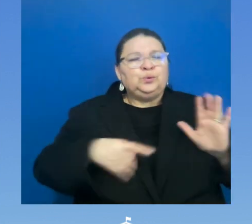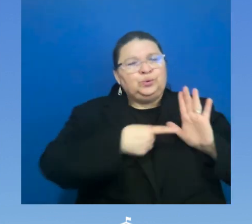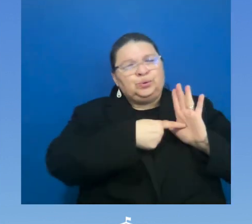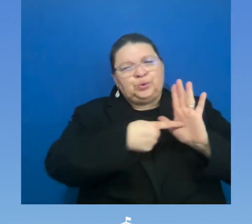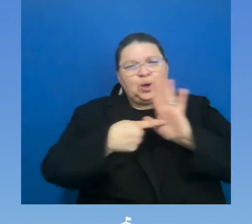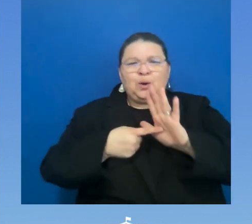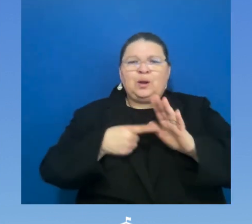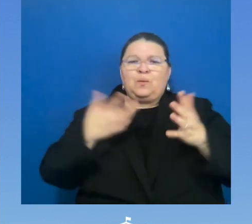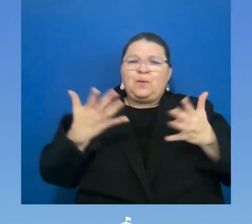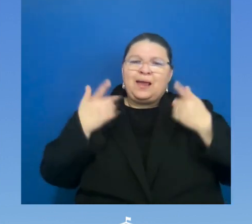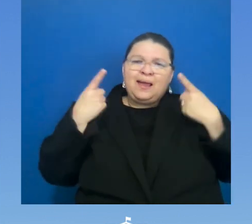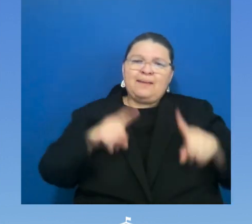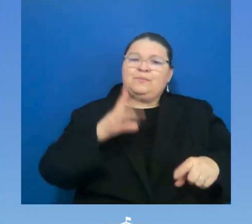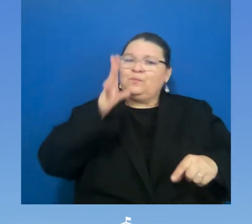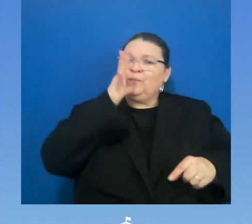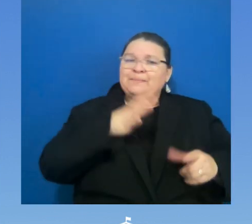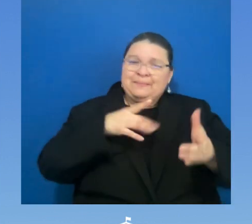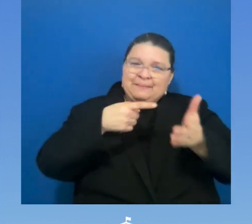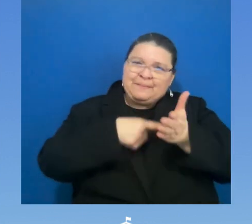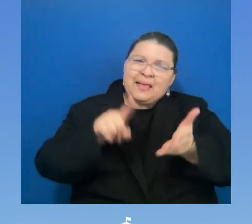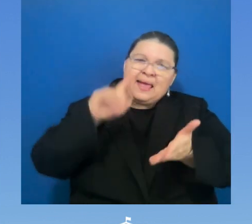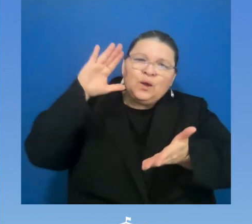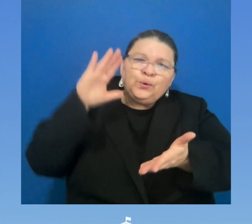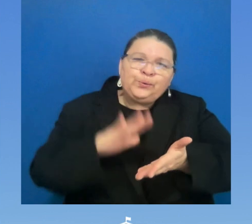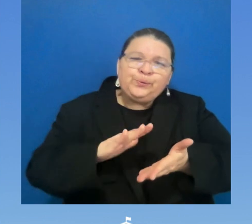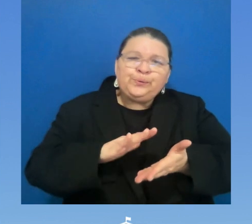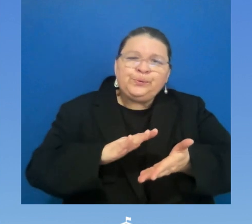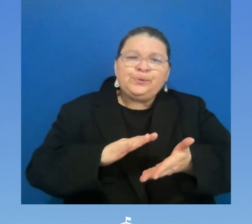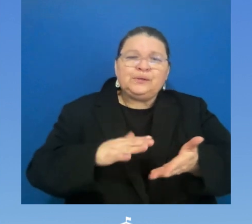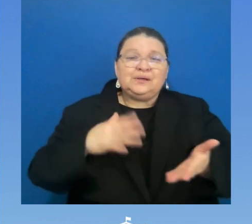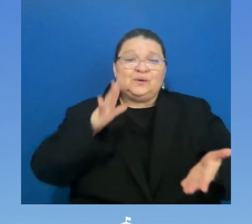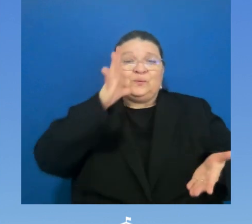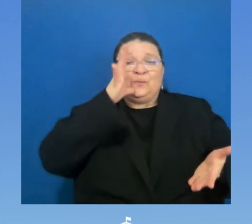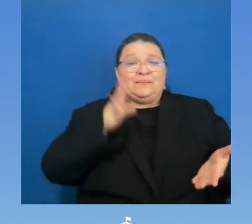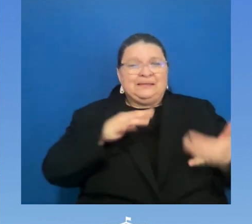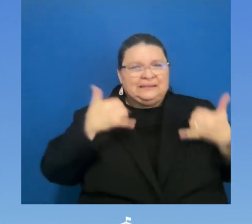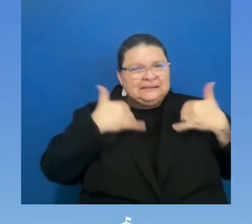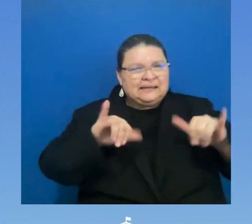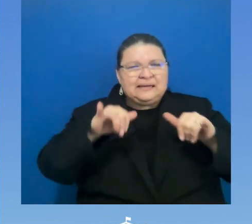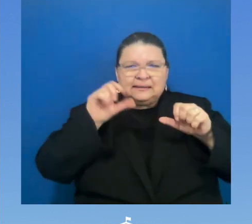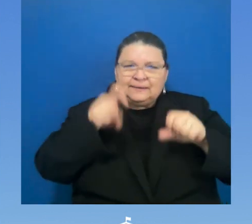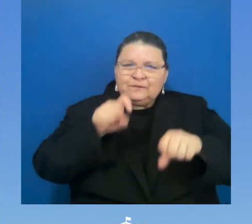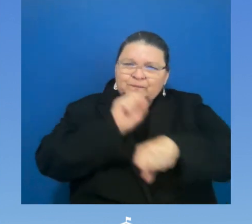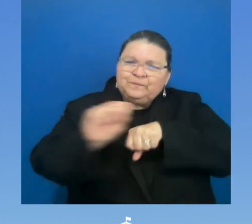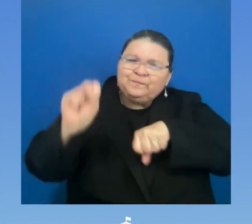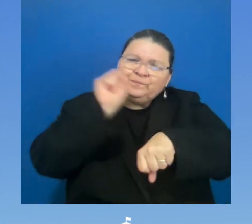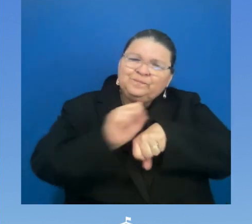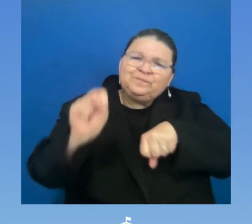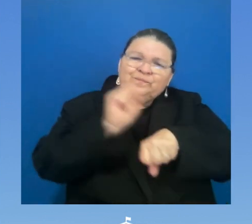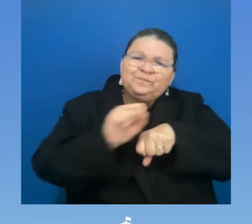who were on the front lines of the crisis. Those women face a cruel double whammy.